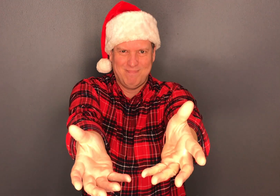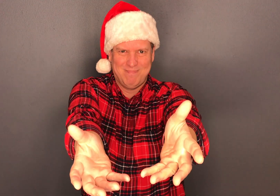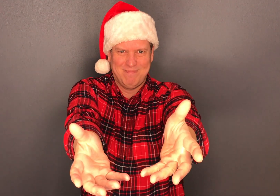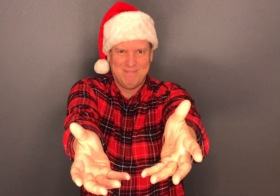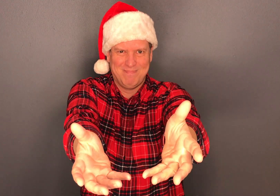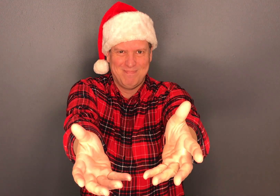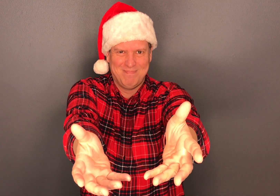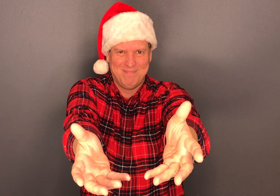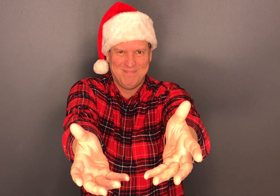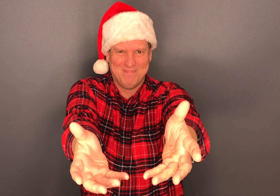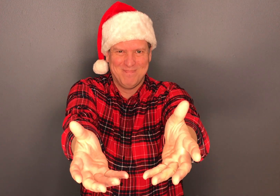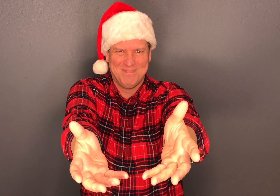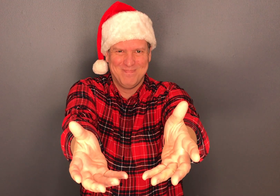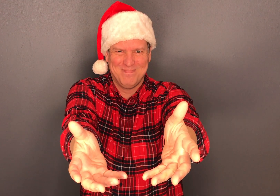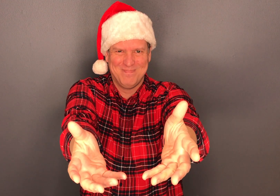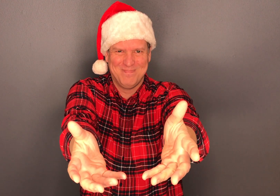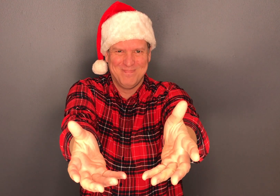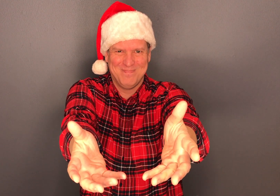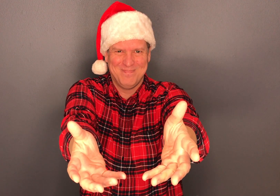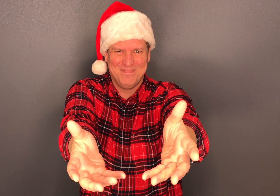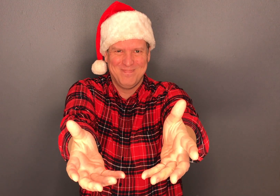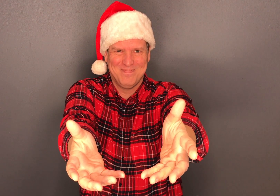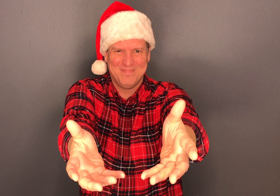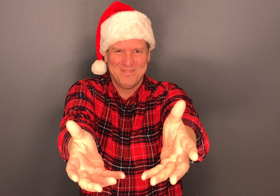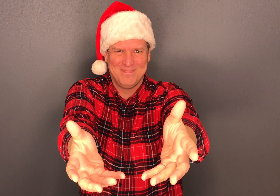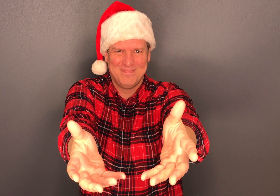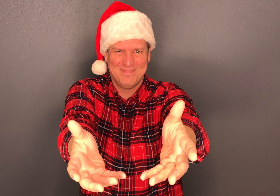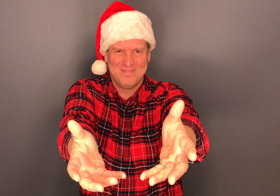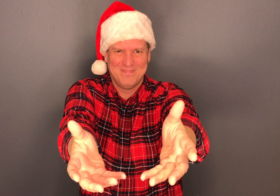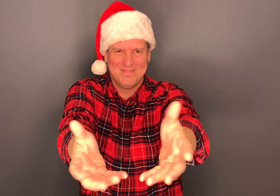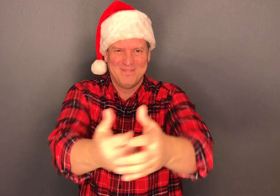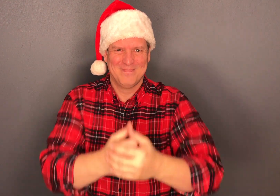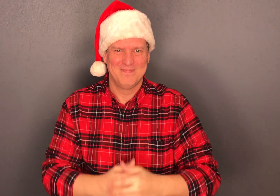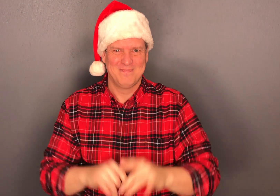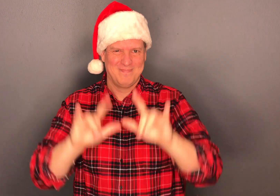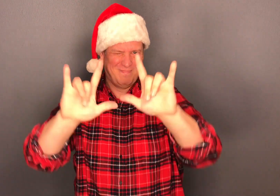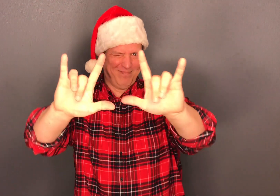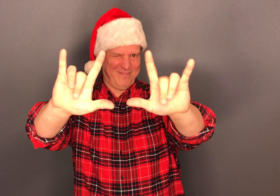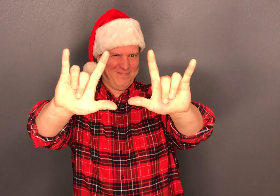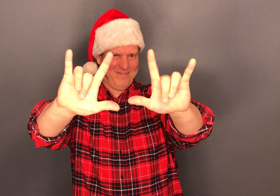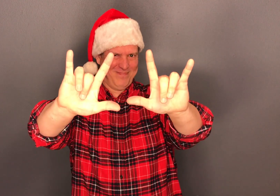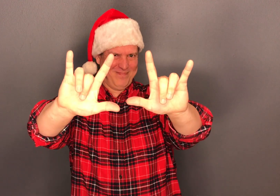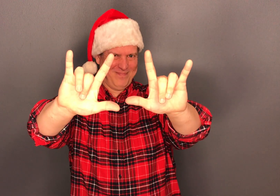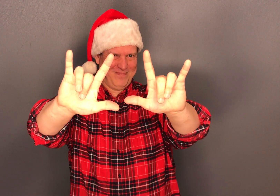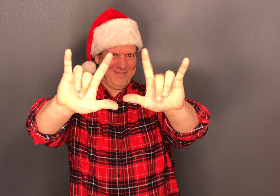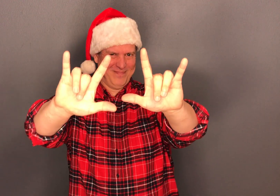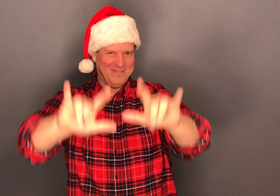is love you